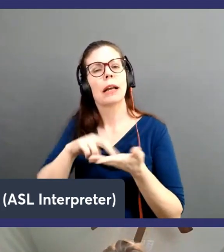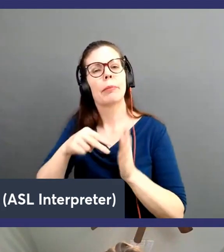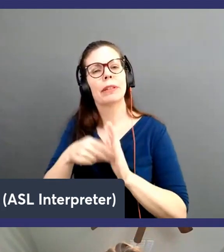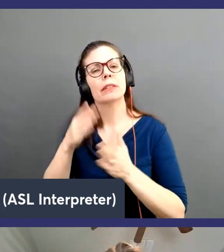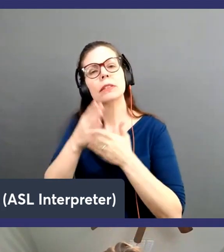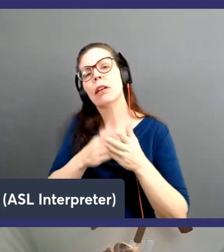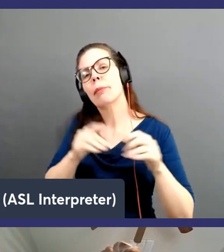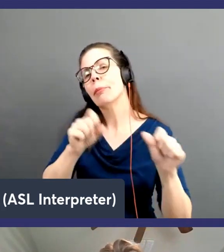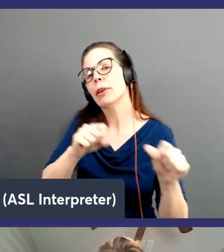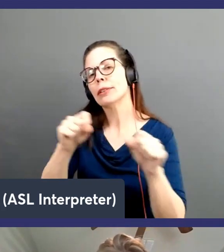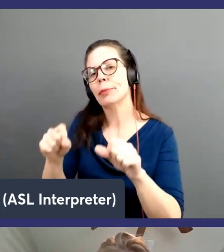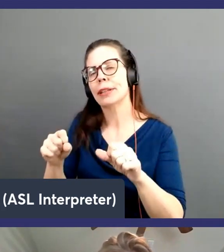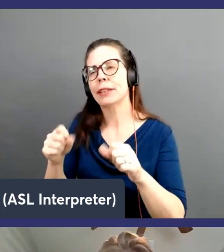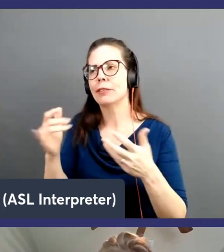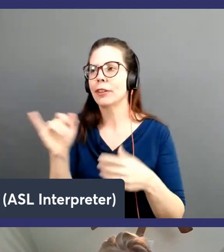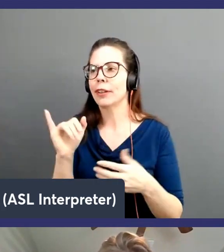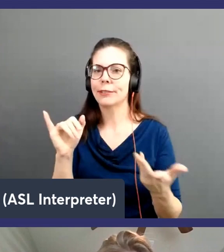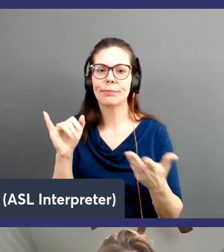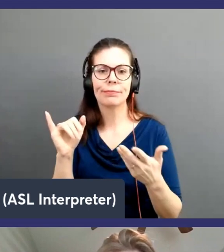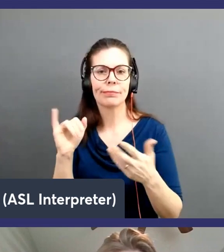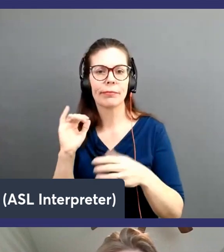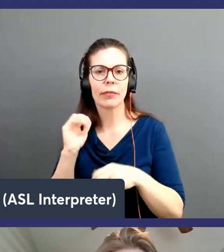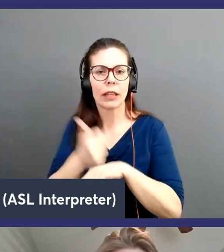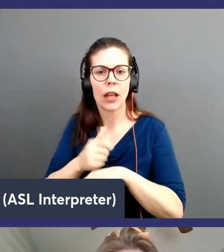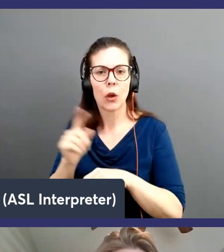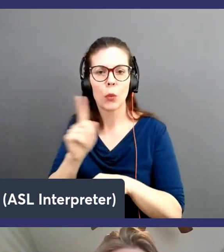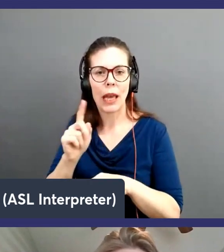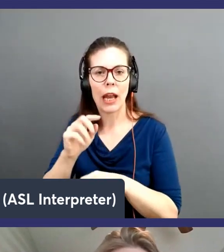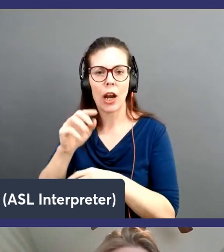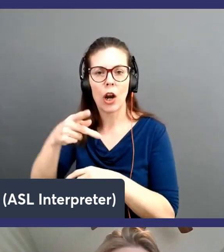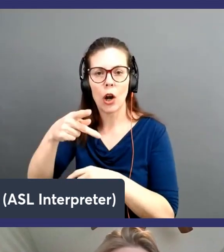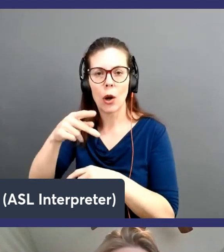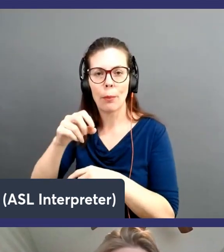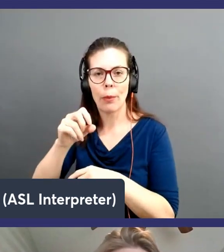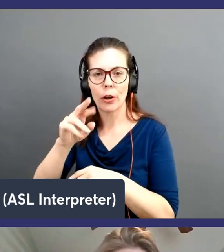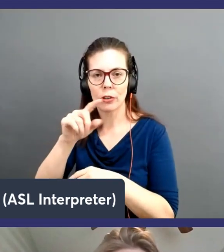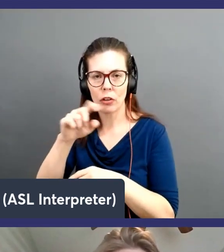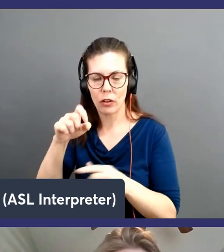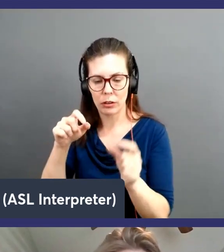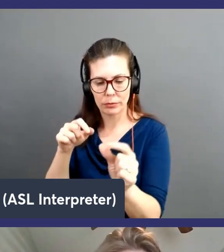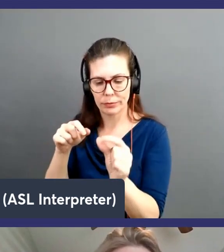for, let's say, like the position of a particle basically impossible,